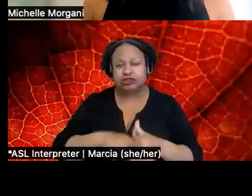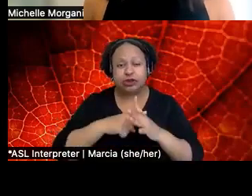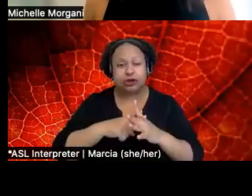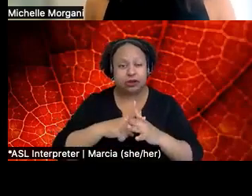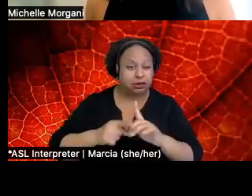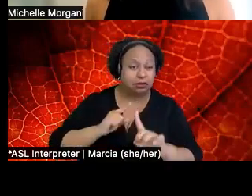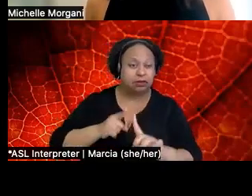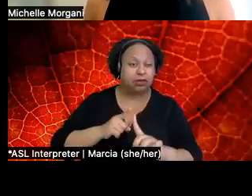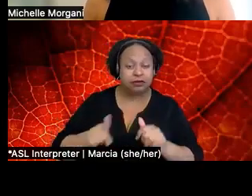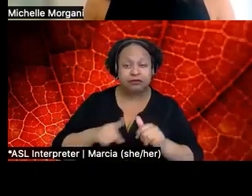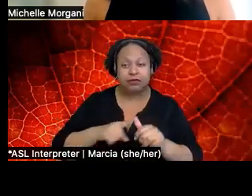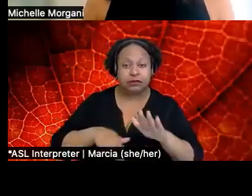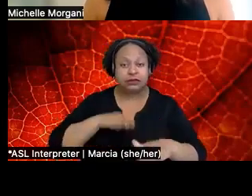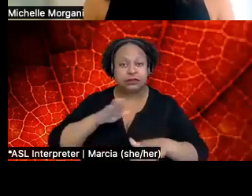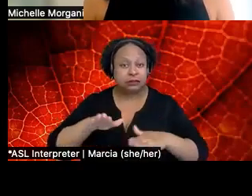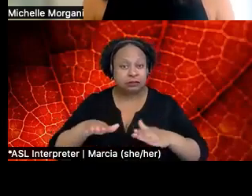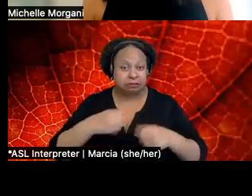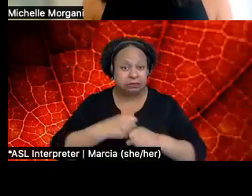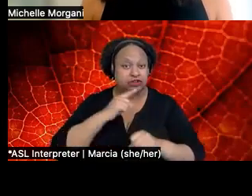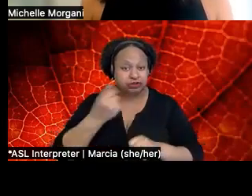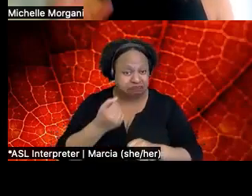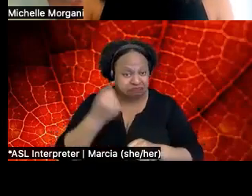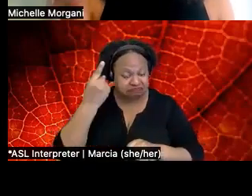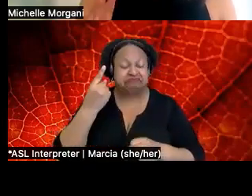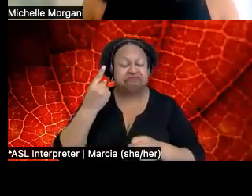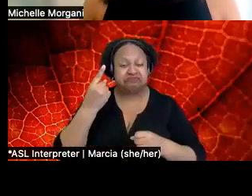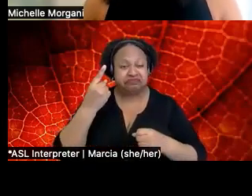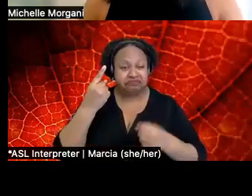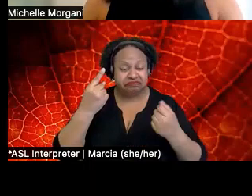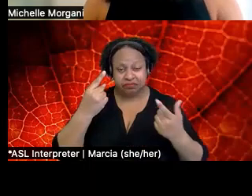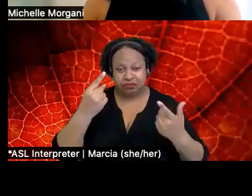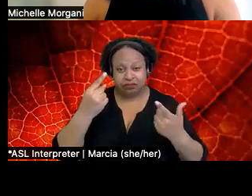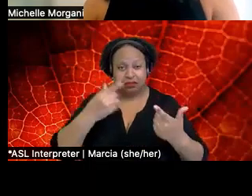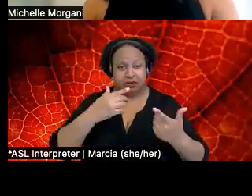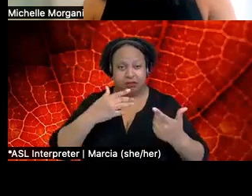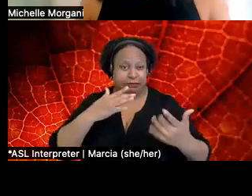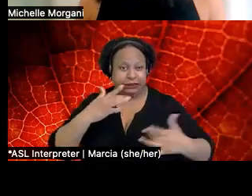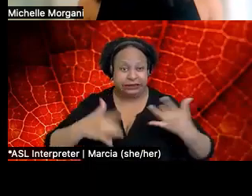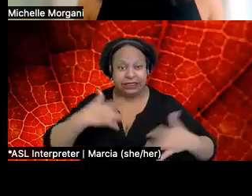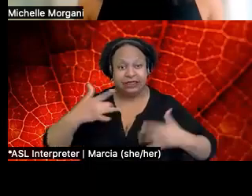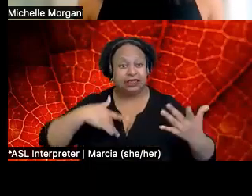just to ensure that we are all you understand my excitement about some of these accommodations.